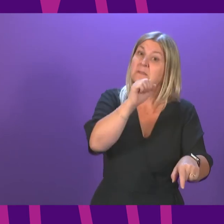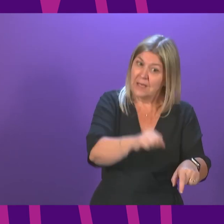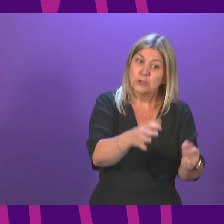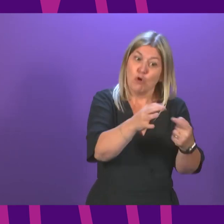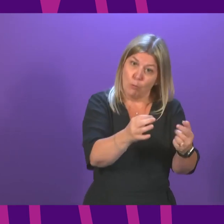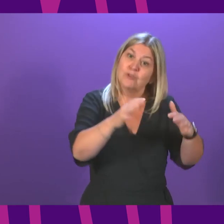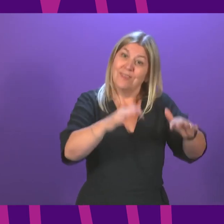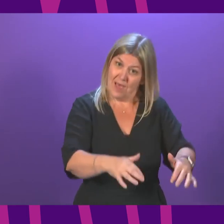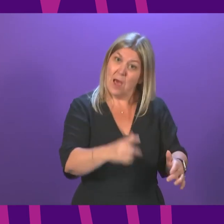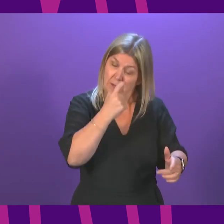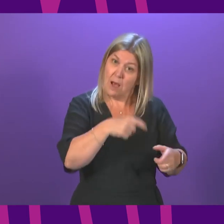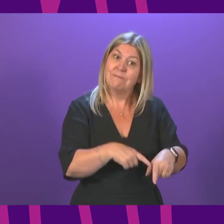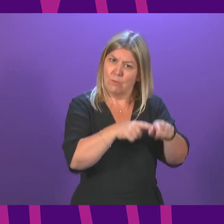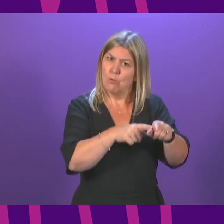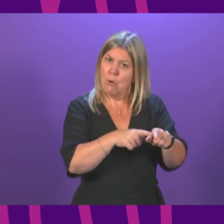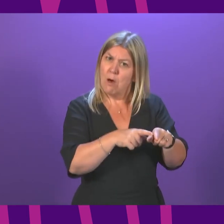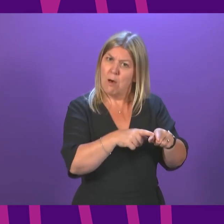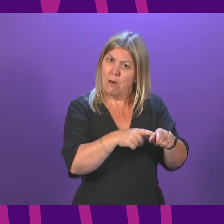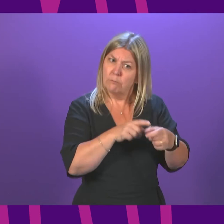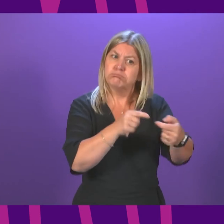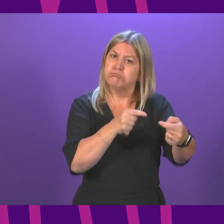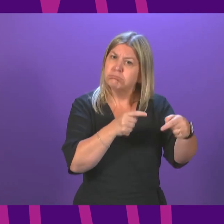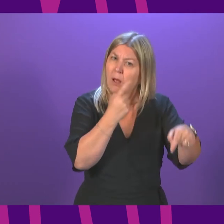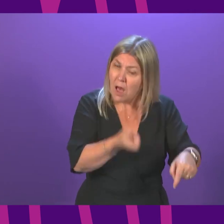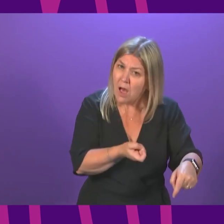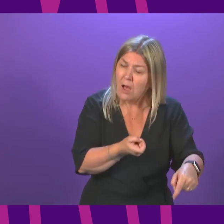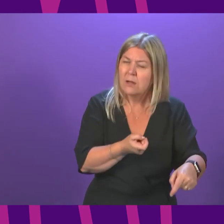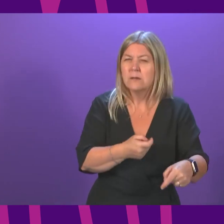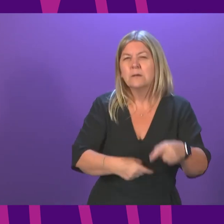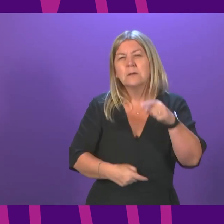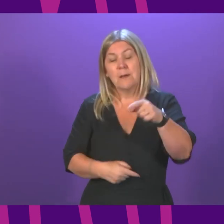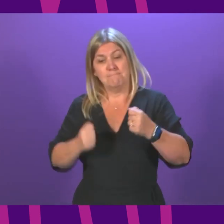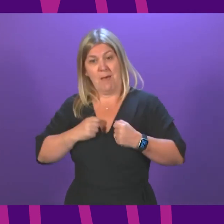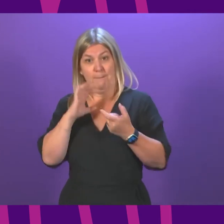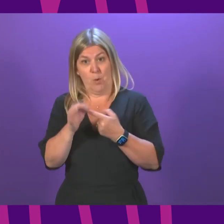can be pursued. The funding that was available during the pandemic was literally survivability